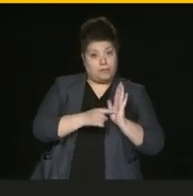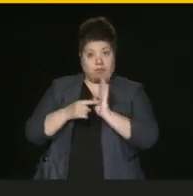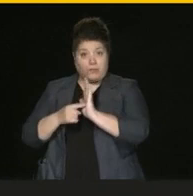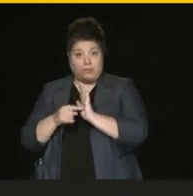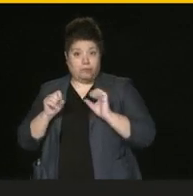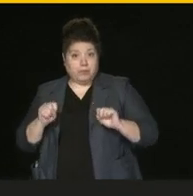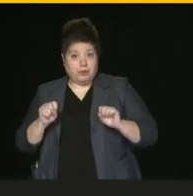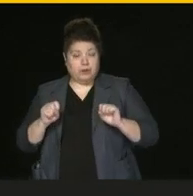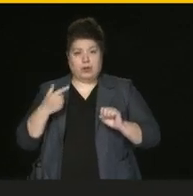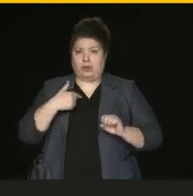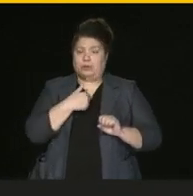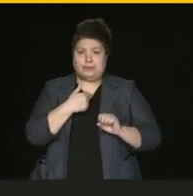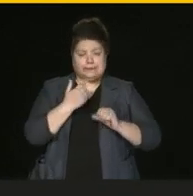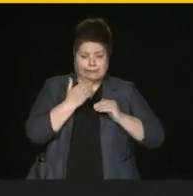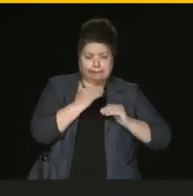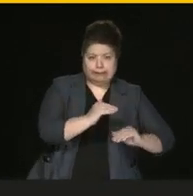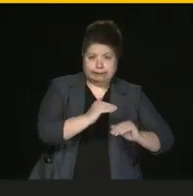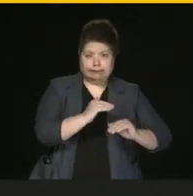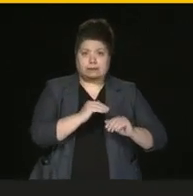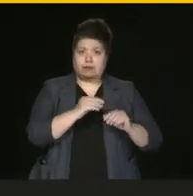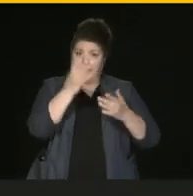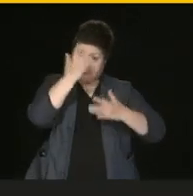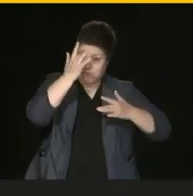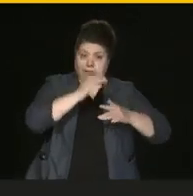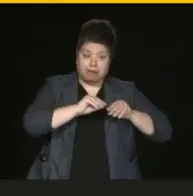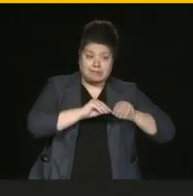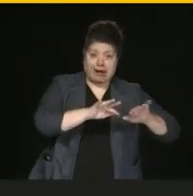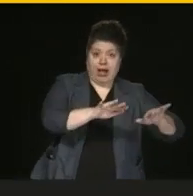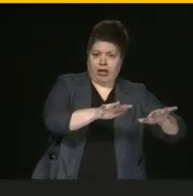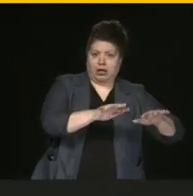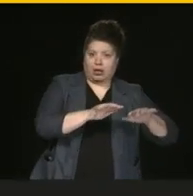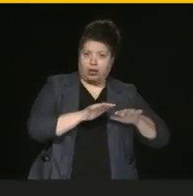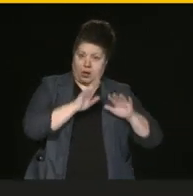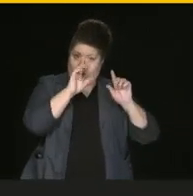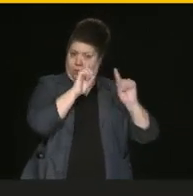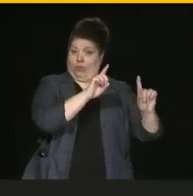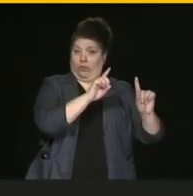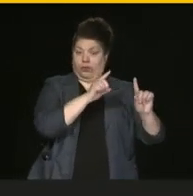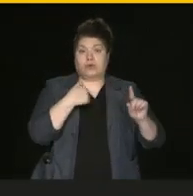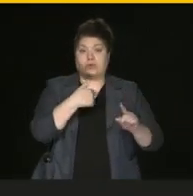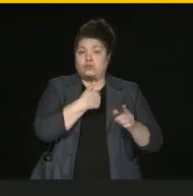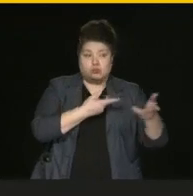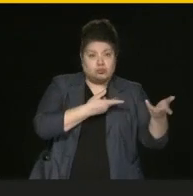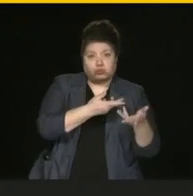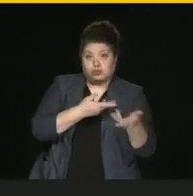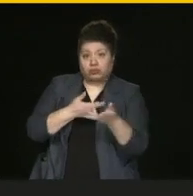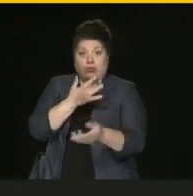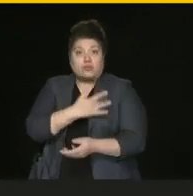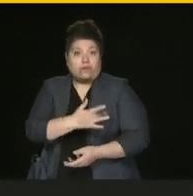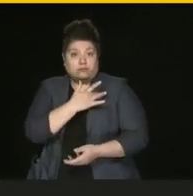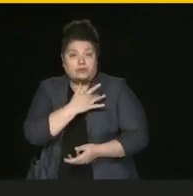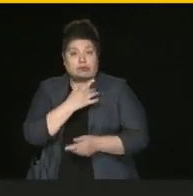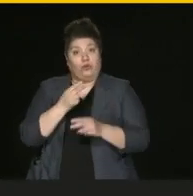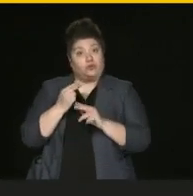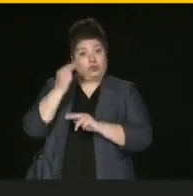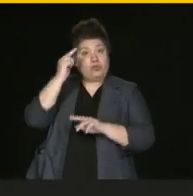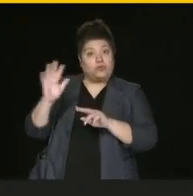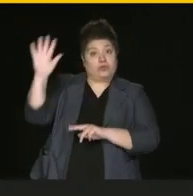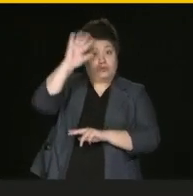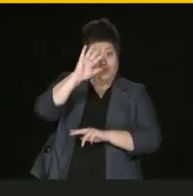OUR PLANNING IN ACTIONS TO CONTROL THE EPIDEMIC AND READY THE HEALTH CARE SYSTEM, WORKING